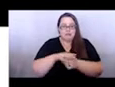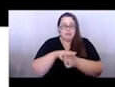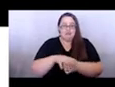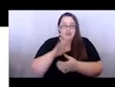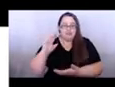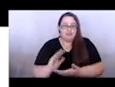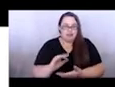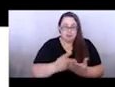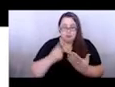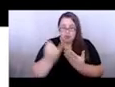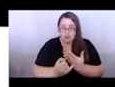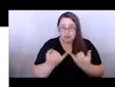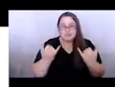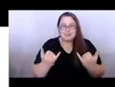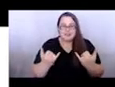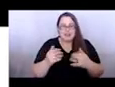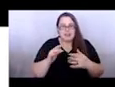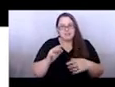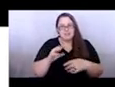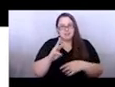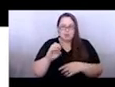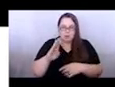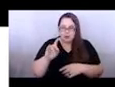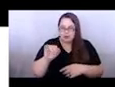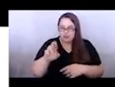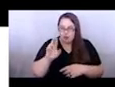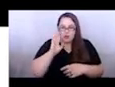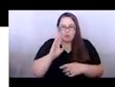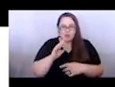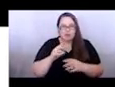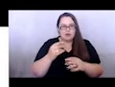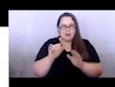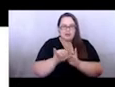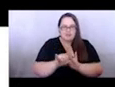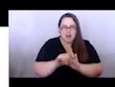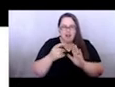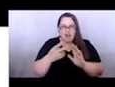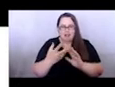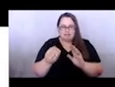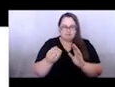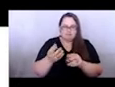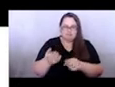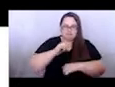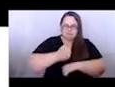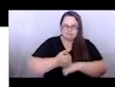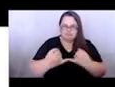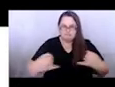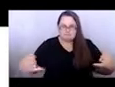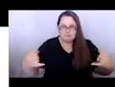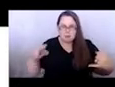Today's webinar will cover identifying and setting boundaries. My name is Naedelene Reyes. I'm an MSW Intern at Fresno City College.